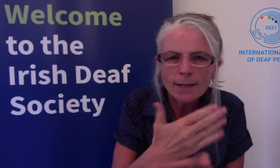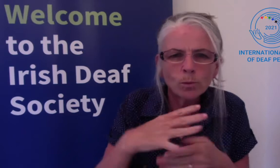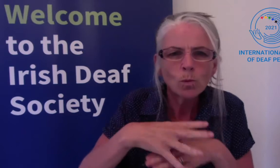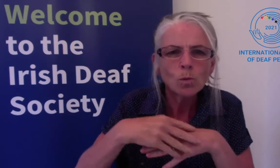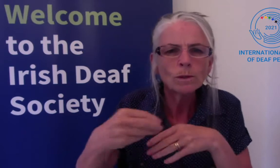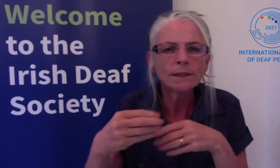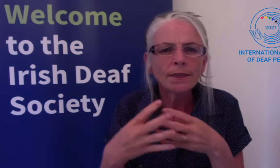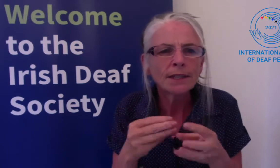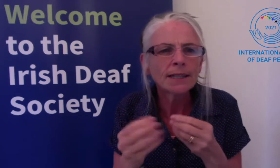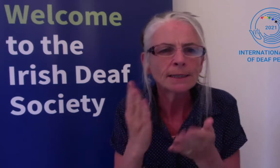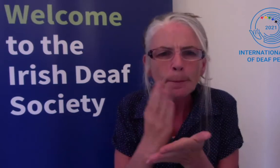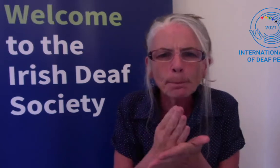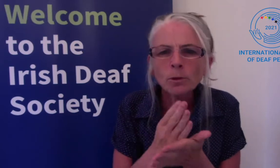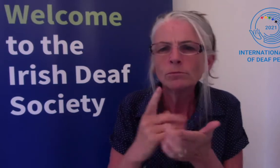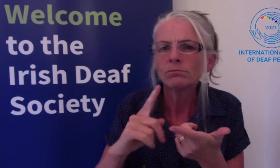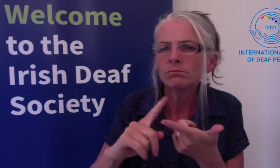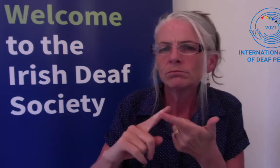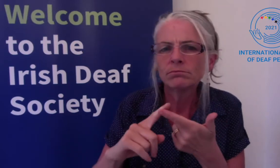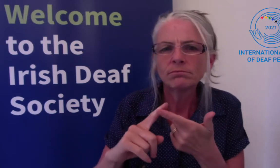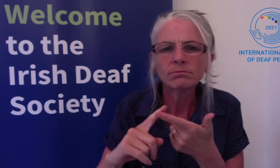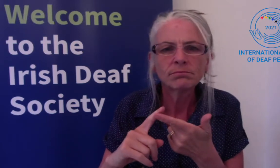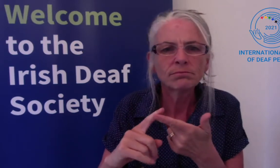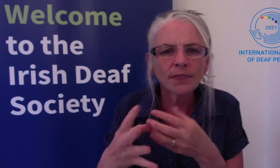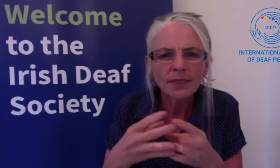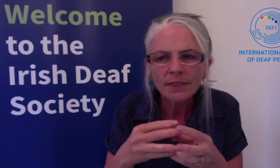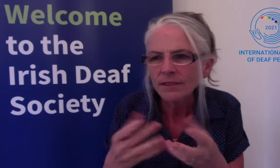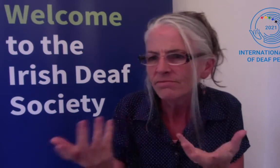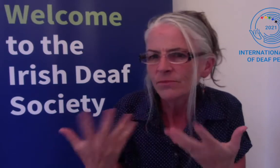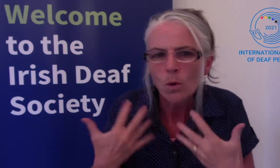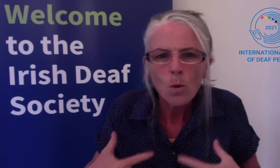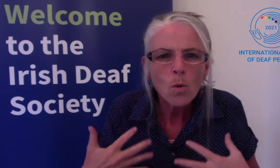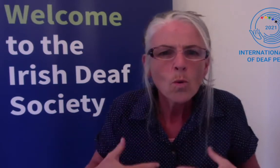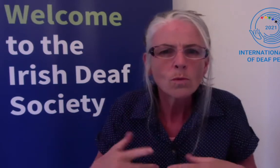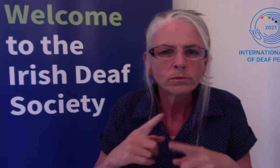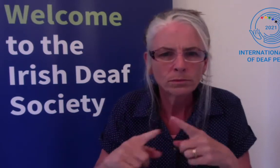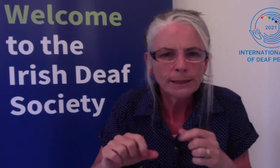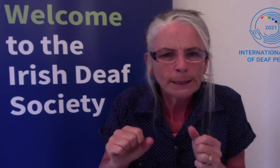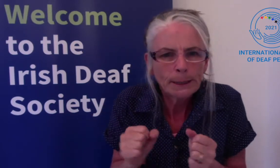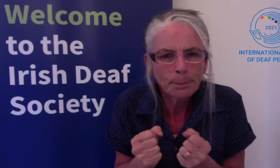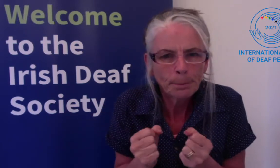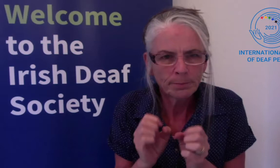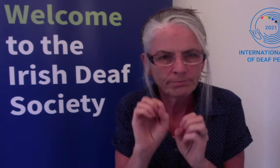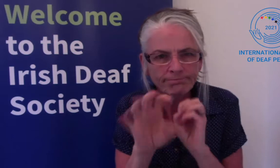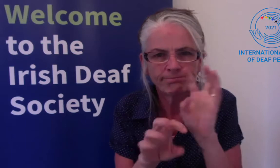He is keenly aware of the need to preserve items of Deaf historical interest, from books to old